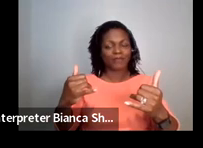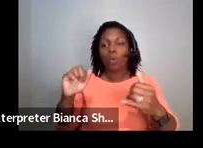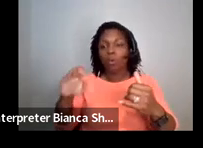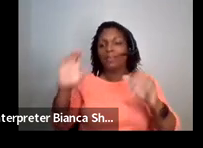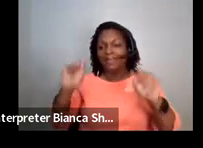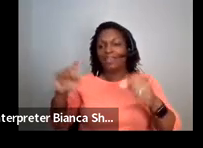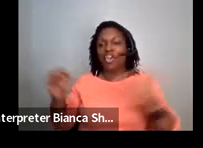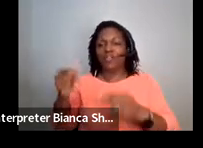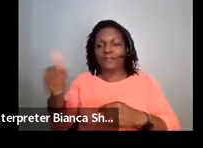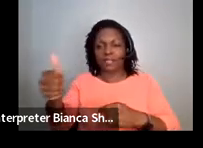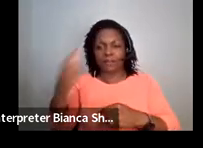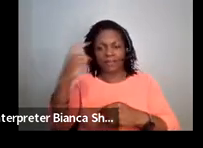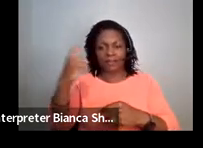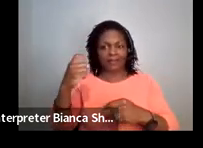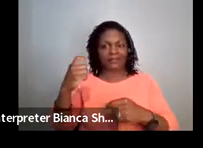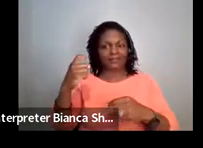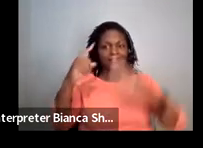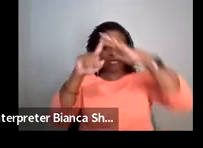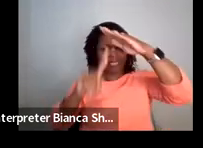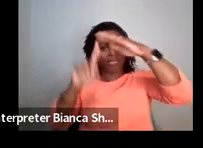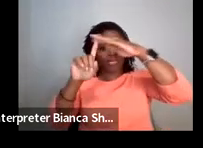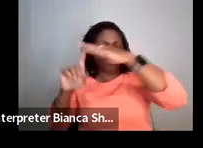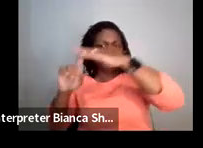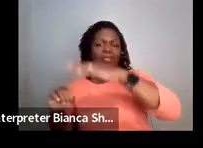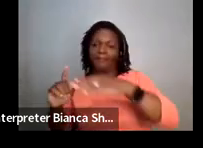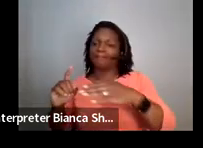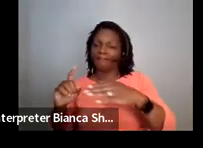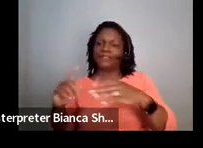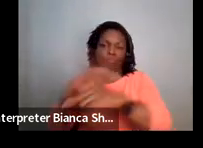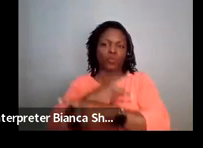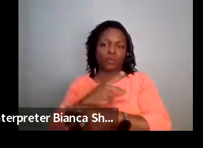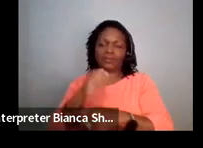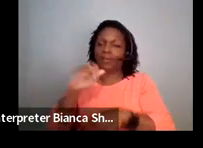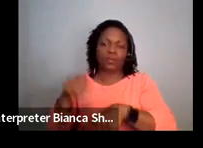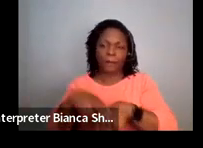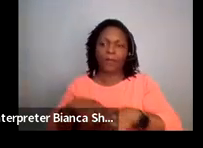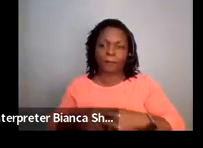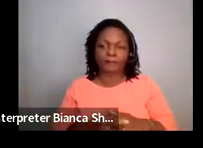So I like to use this little comment. Is it a senior moment, or is it a doctor? moment?